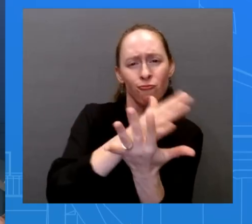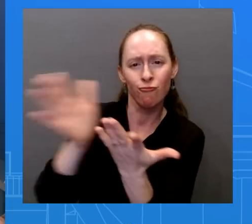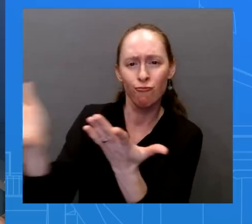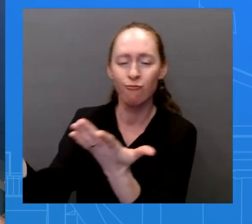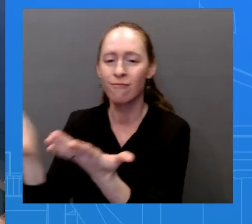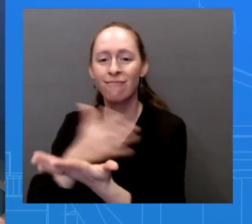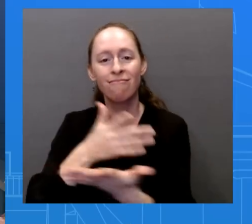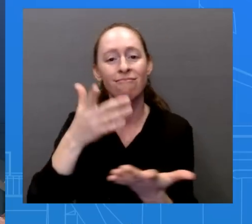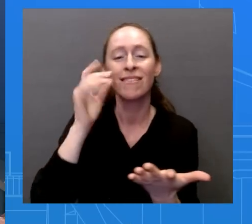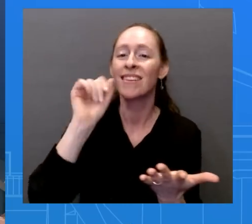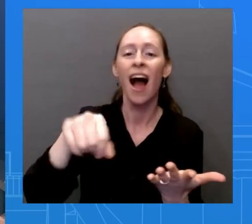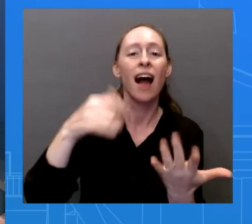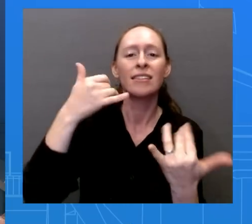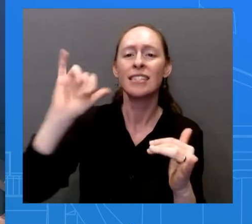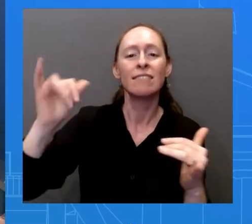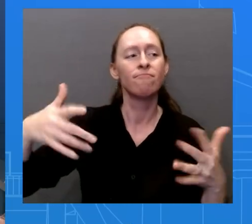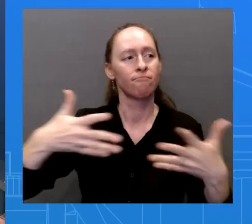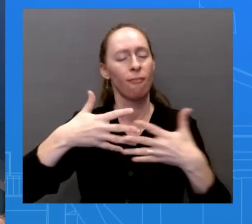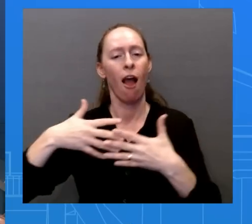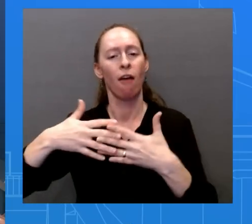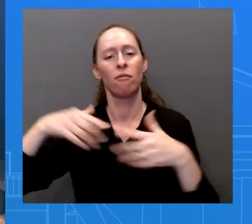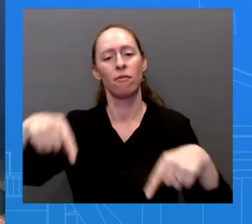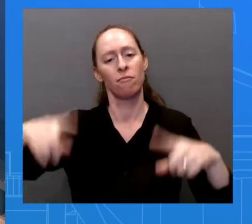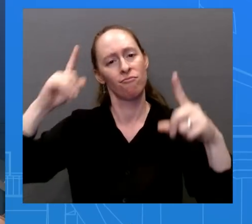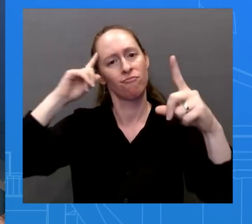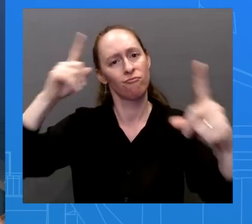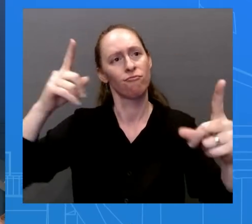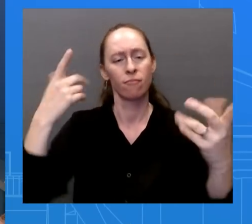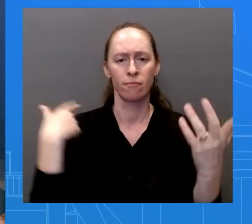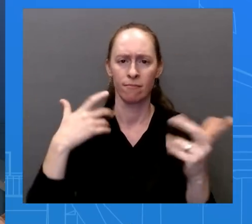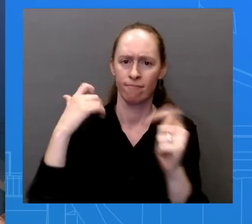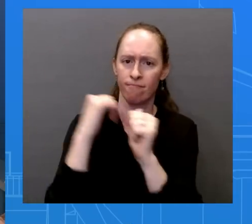legislation across the country. And it's why I'm so honored